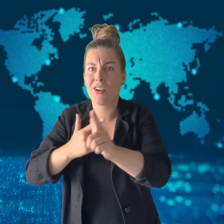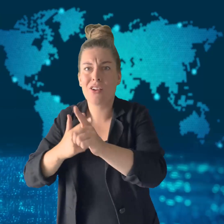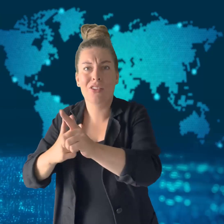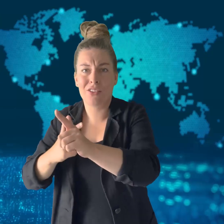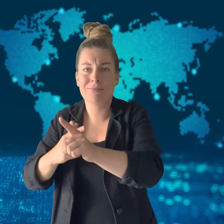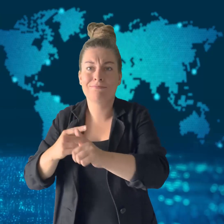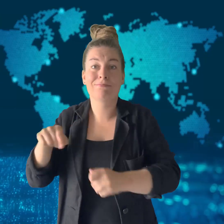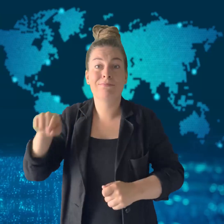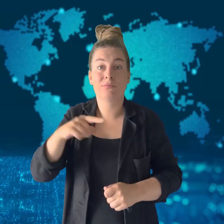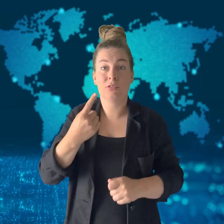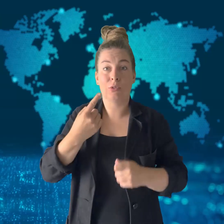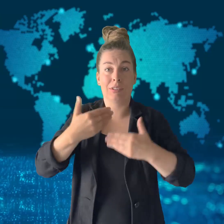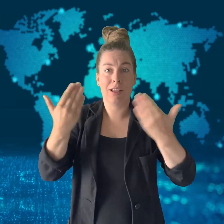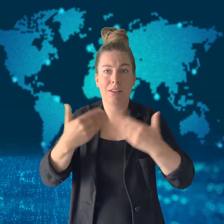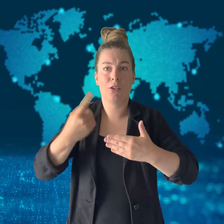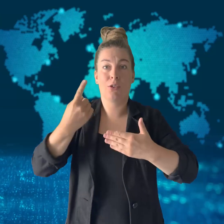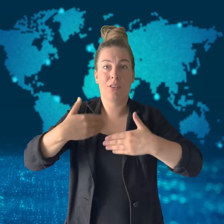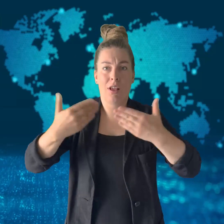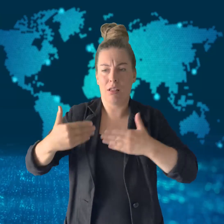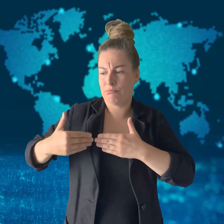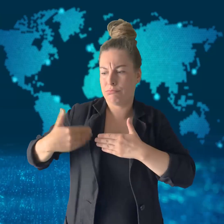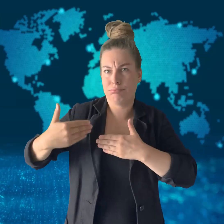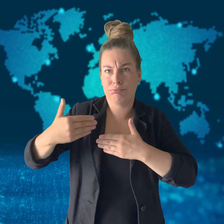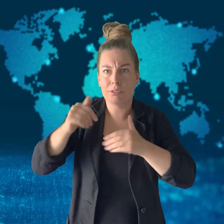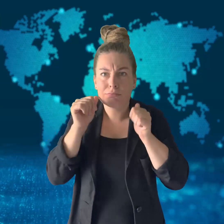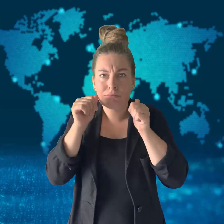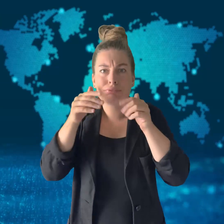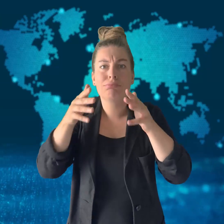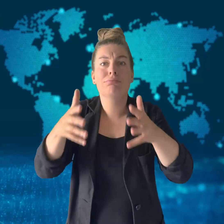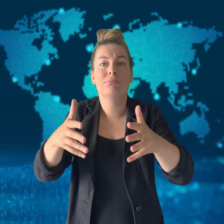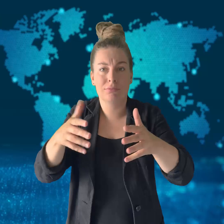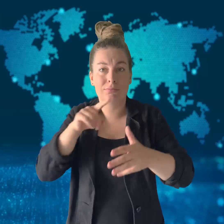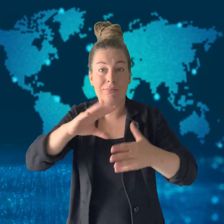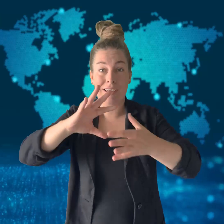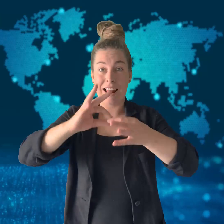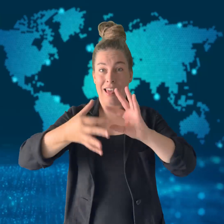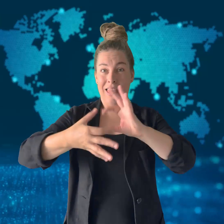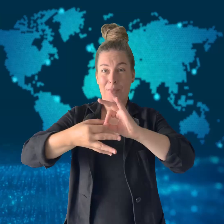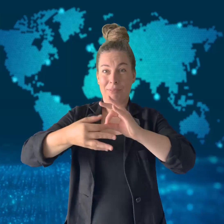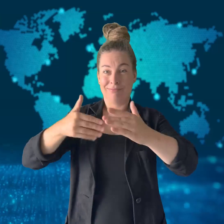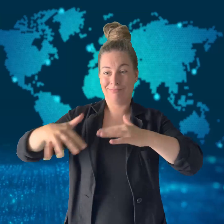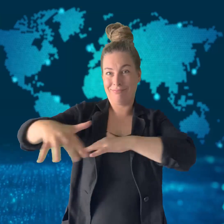due to increased terror activity globally.